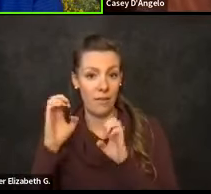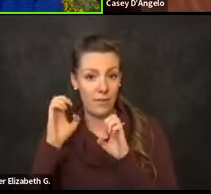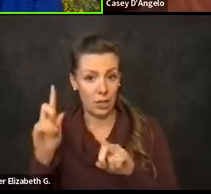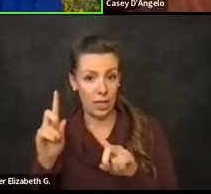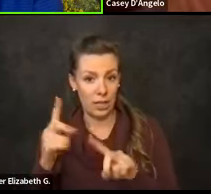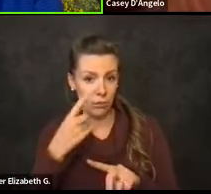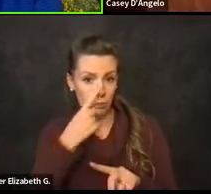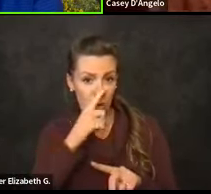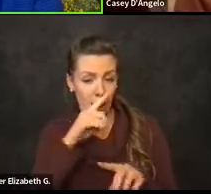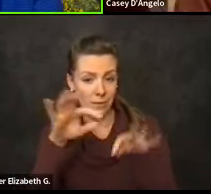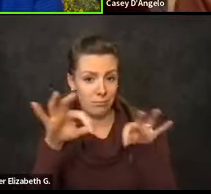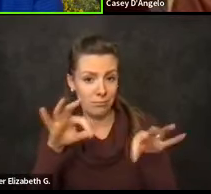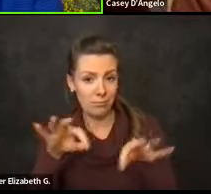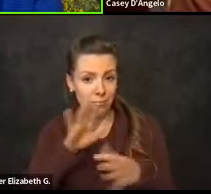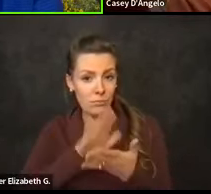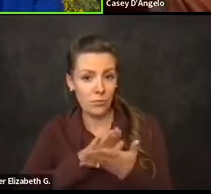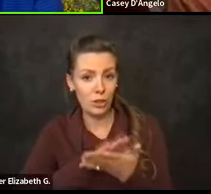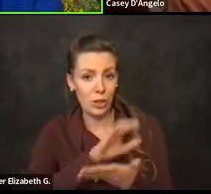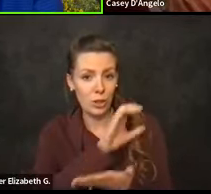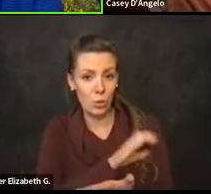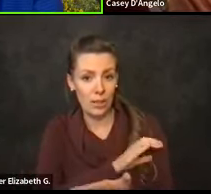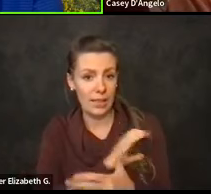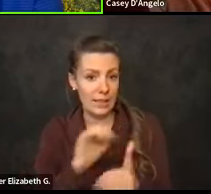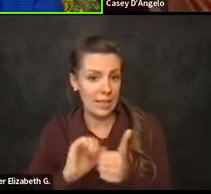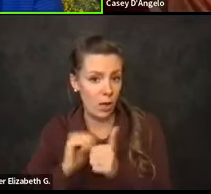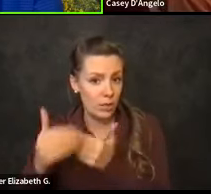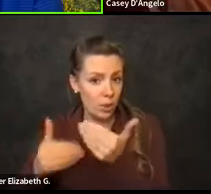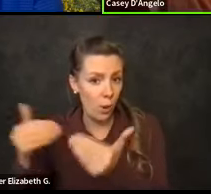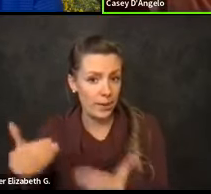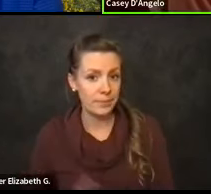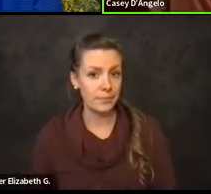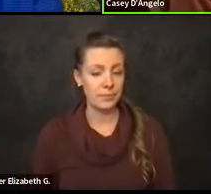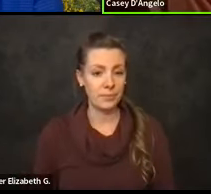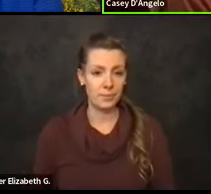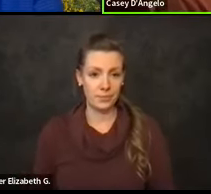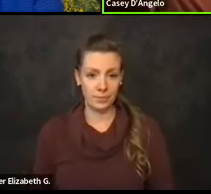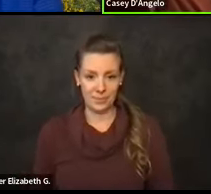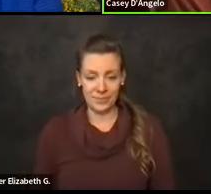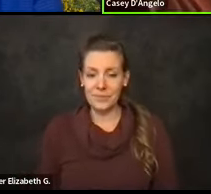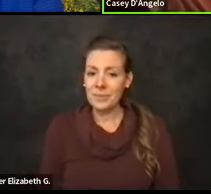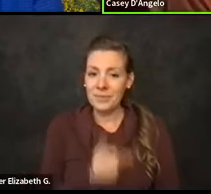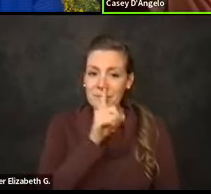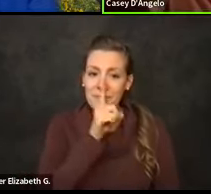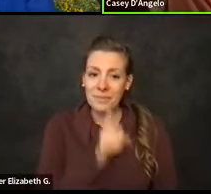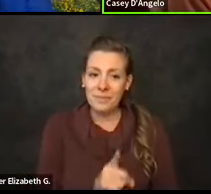of how those are going and what your plans are going forward? Certainly, Paul. Yeah. The clinics are going very well.